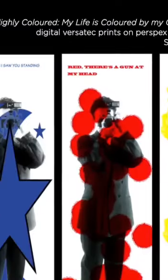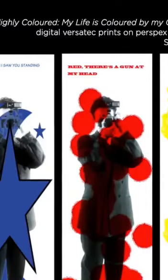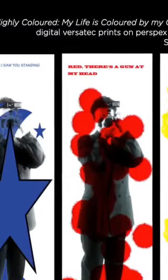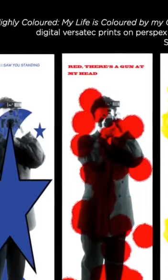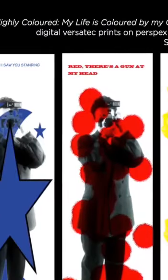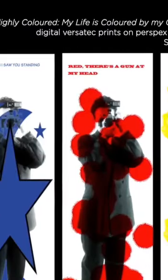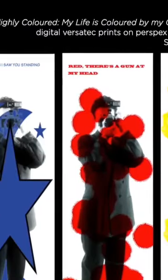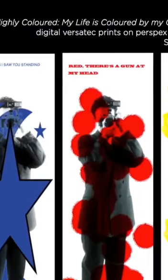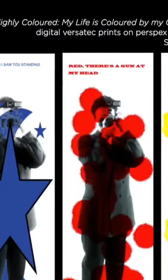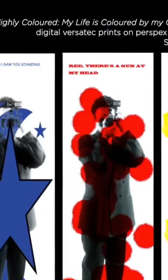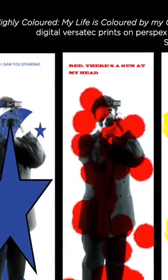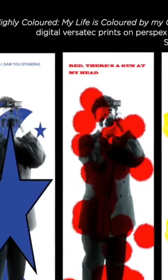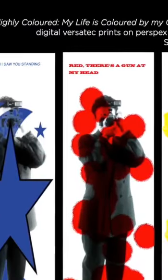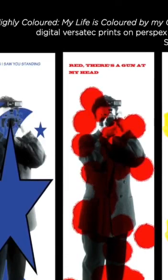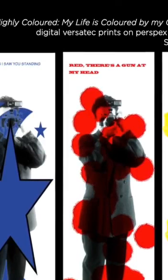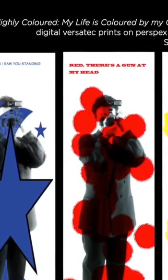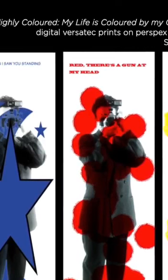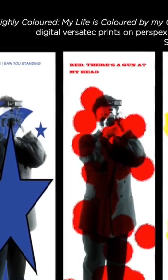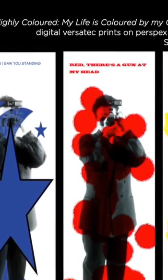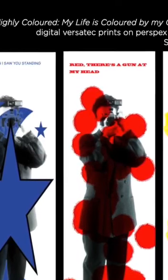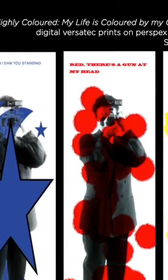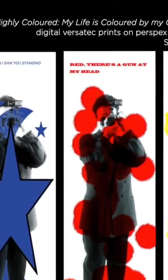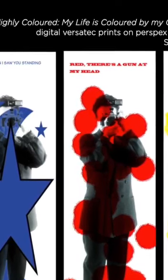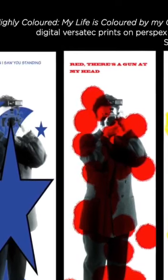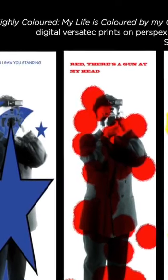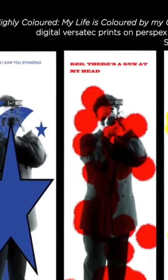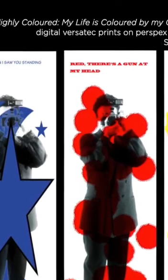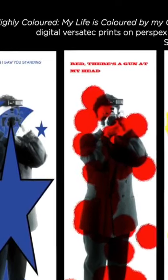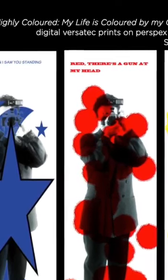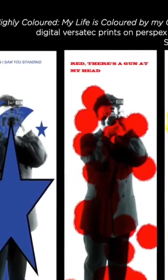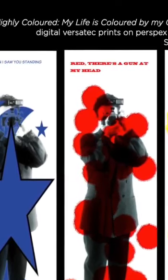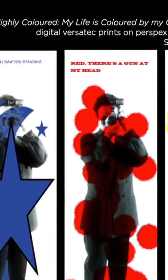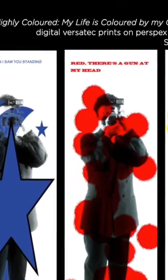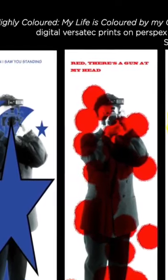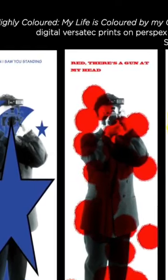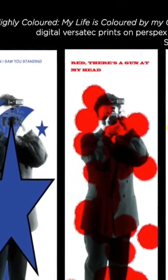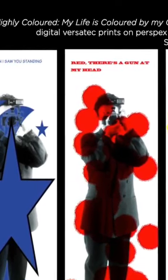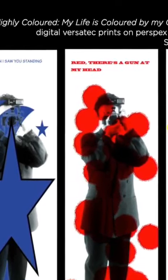helping new generations understand human senses from an intercultural perspective.